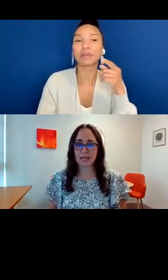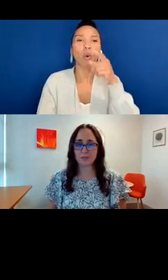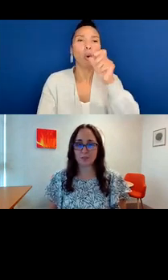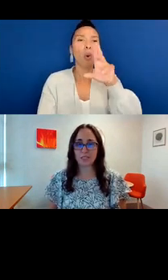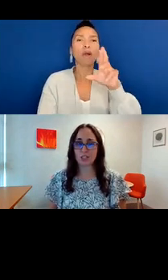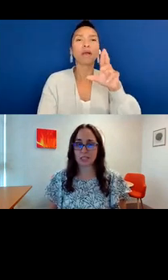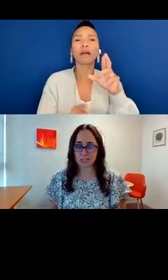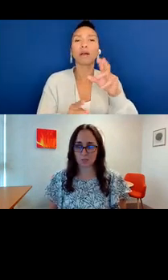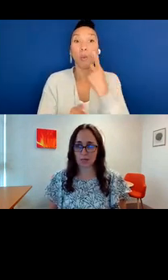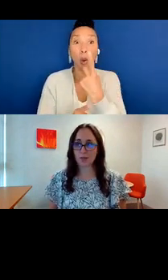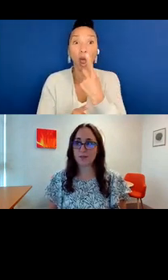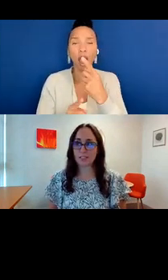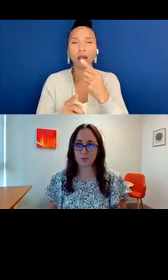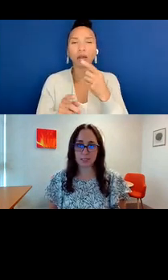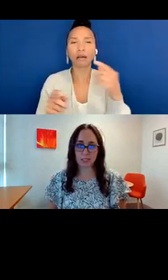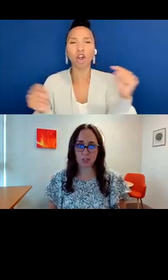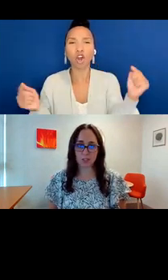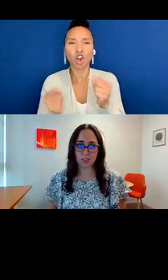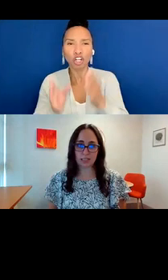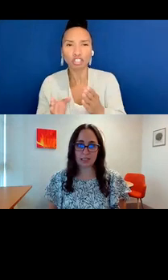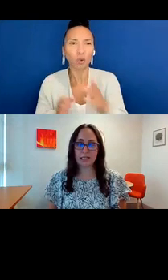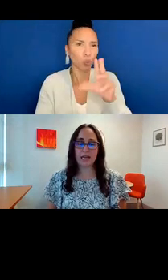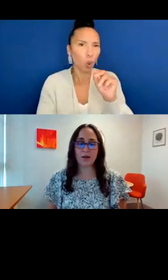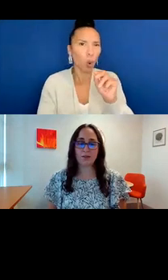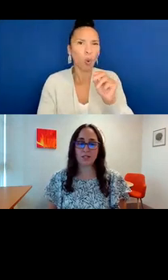It doesn't have to be just the primary victimization.